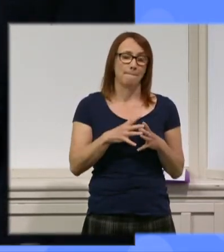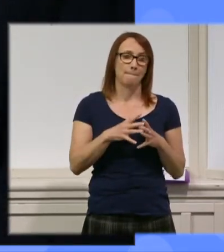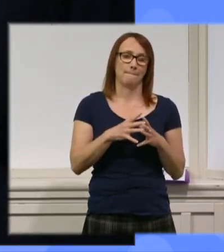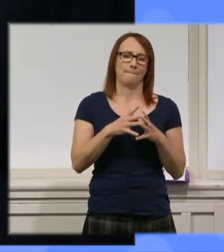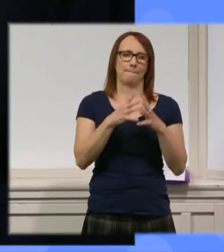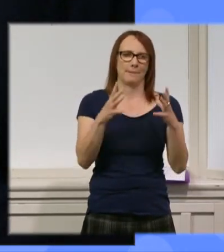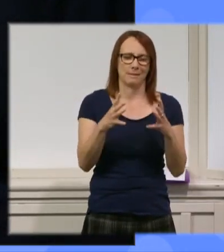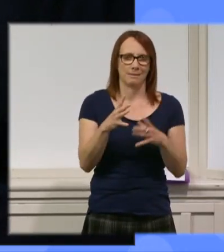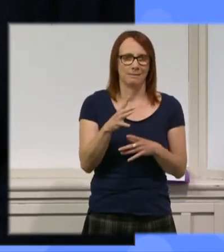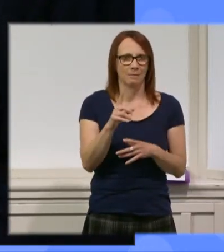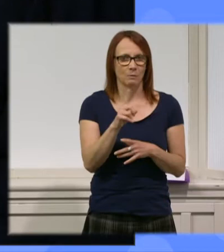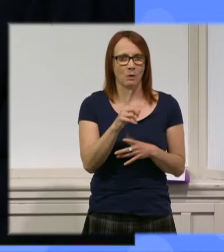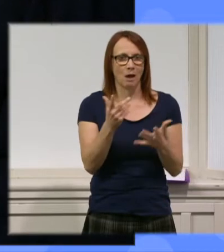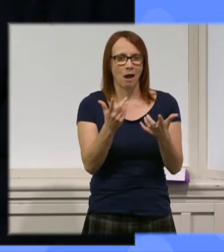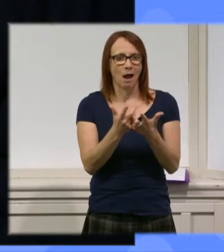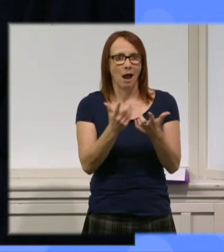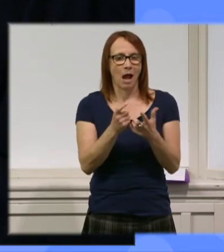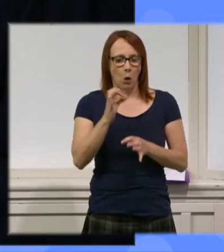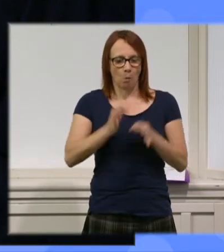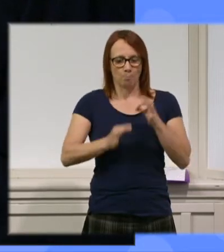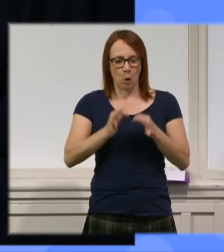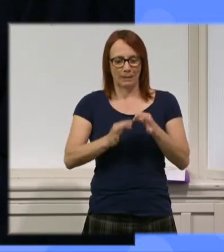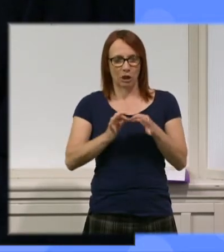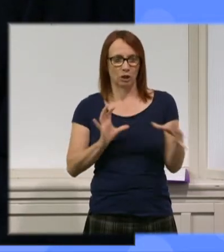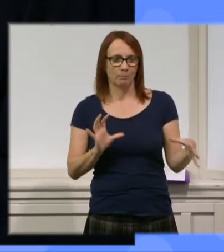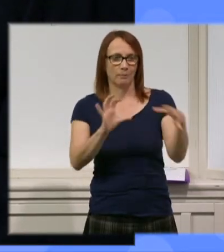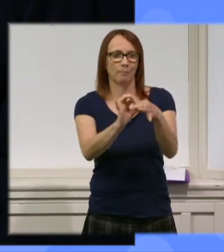politicians engage with members of the public how they engage in communities